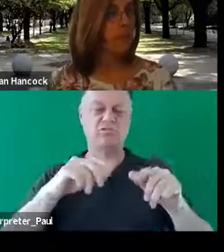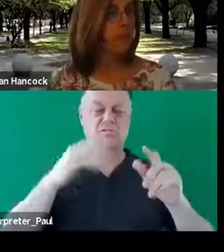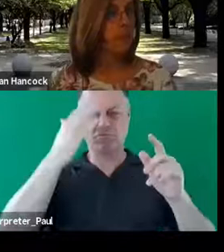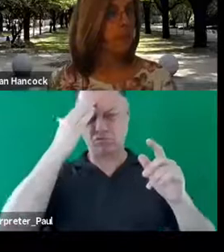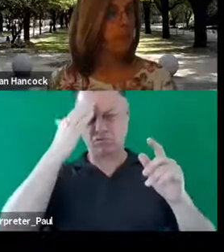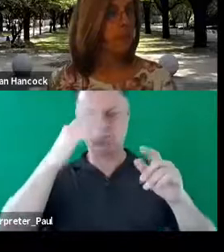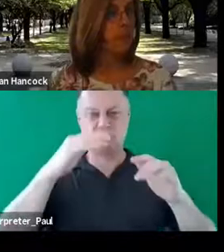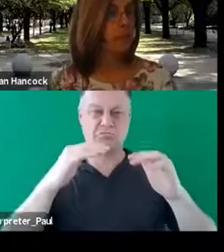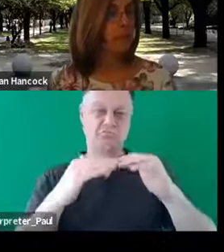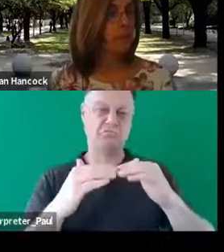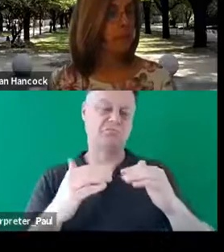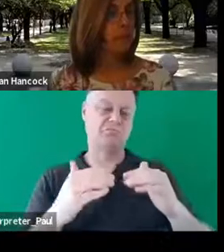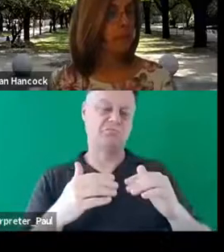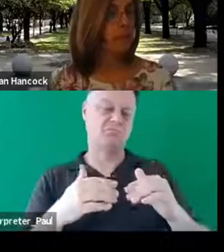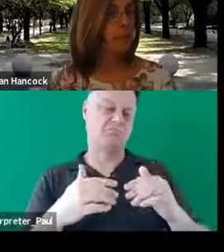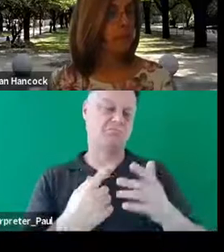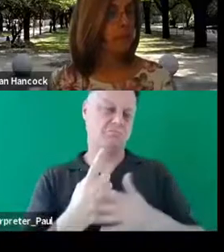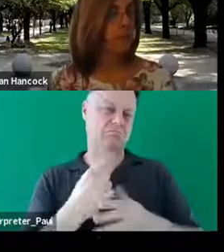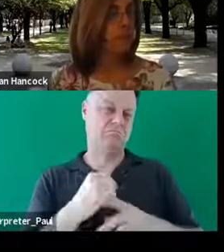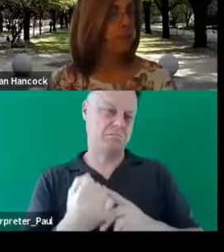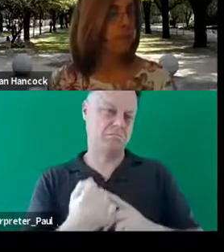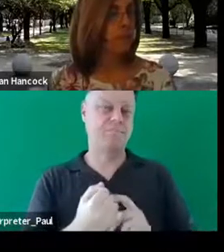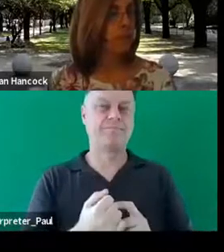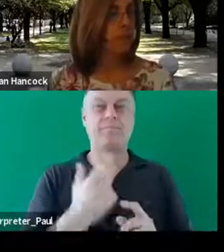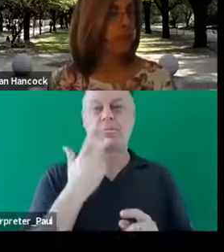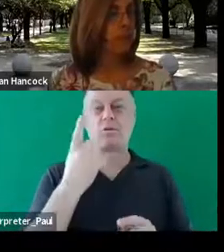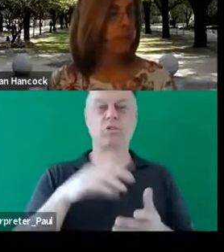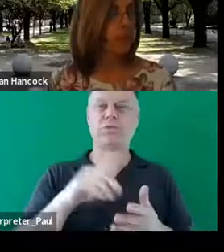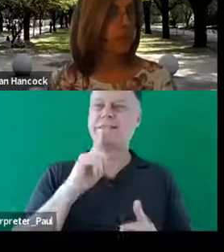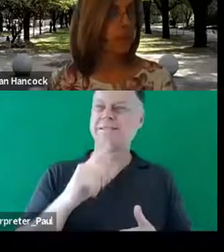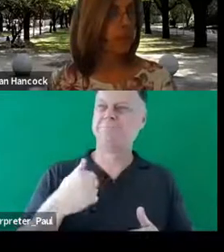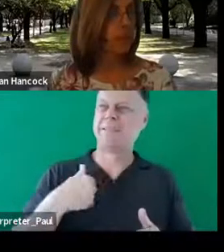and, for example, if a student expresses a need to improve their presentation skills,